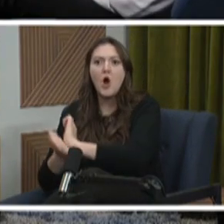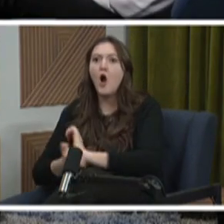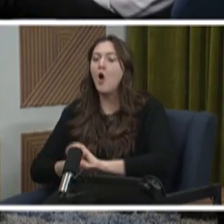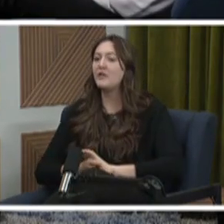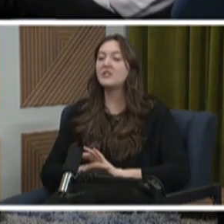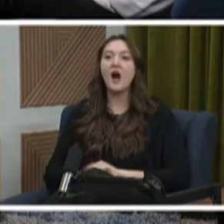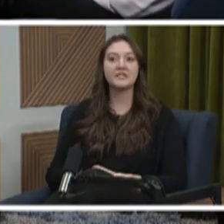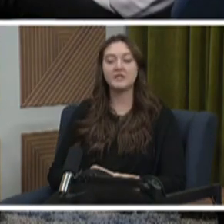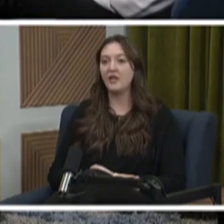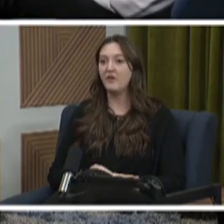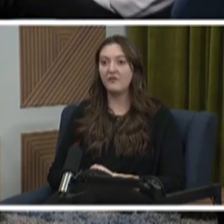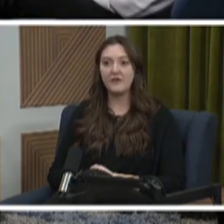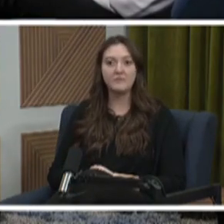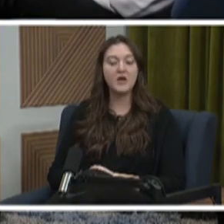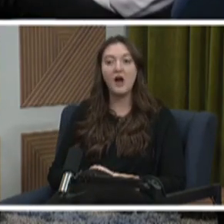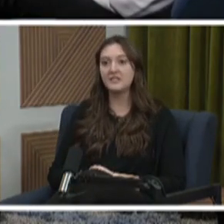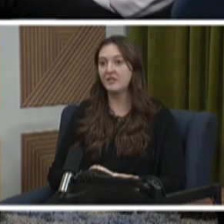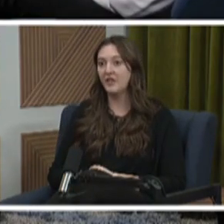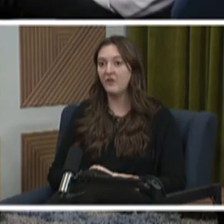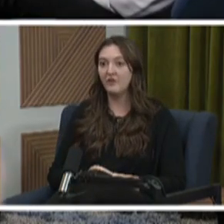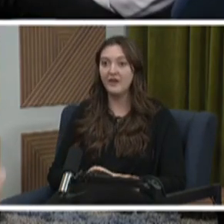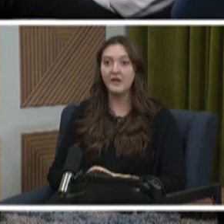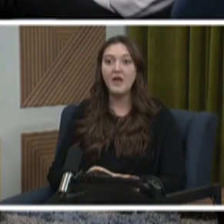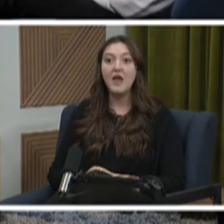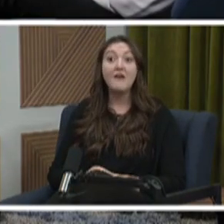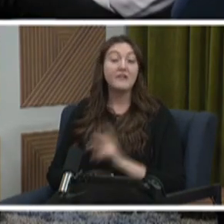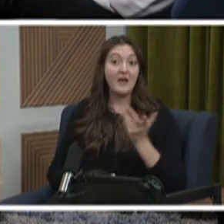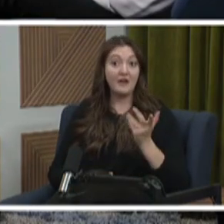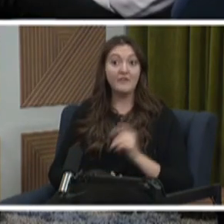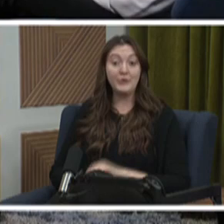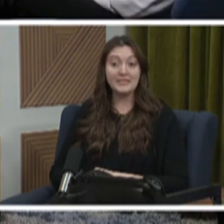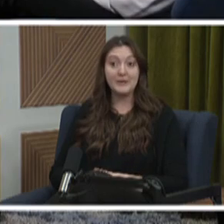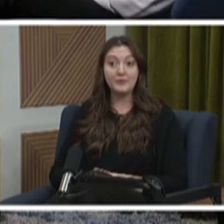Oh, it is constantly evolving. Constantly evolving. I'll give you an example.